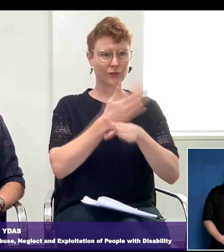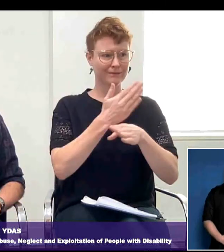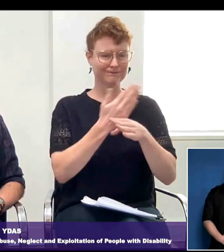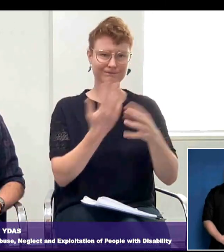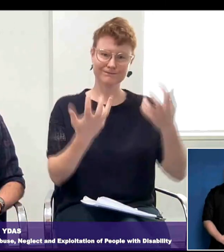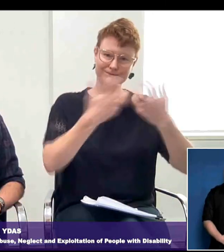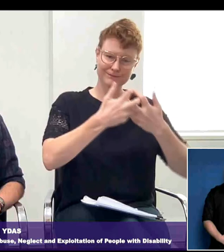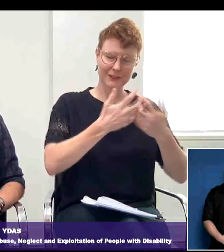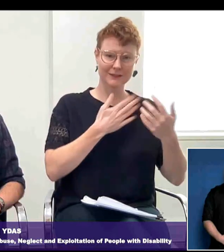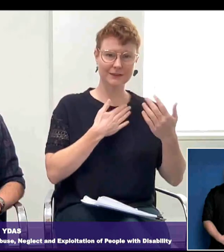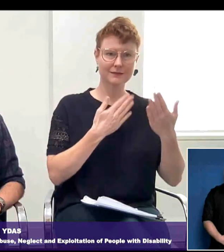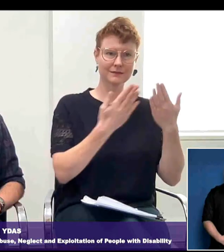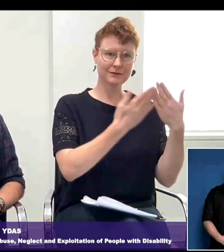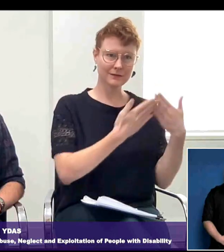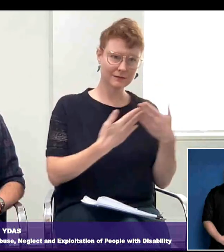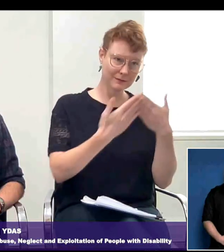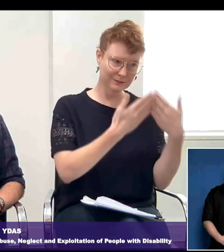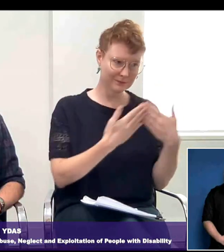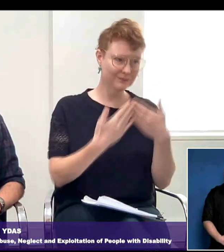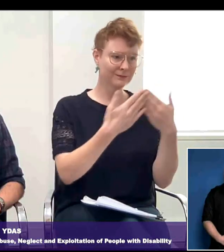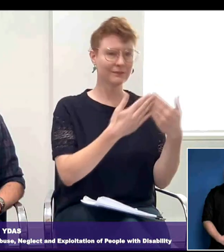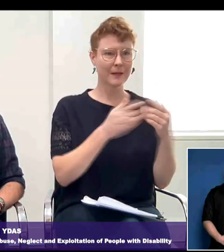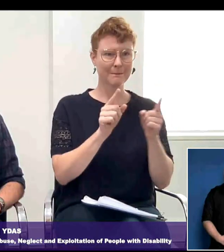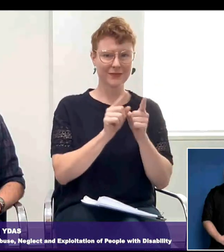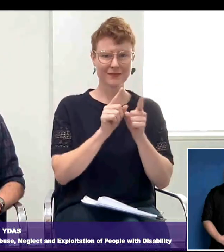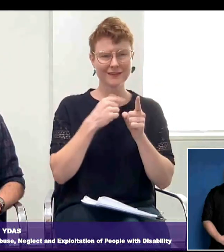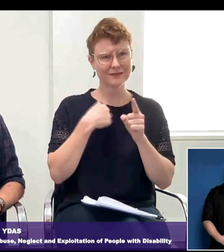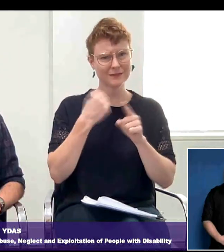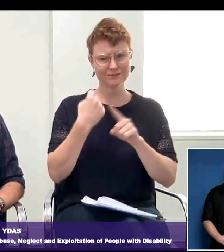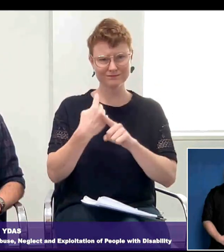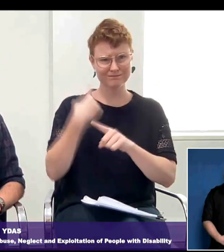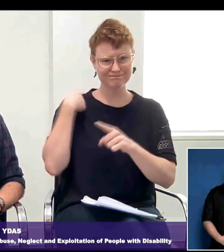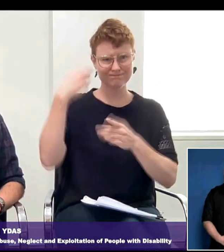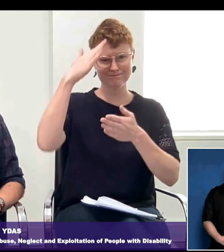My goal was to receive some employment that suited my current study at the time.